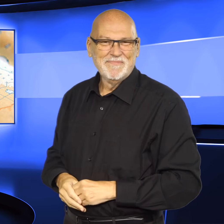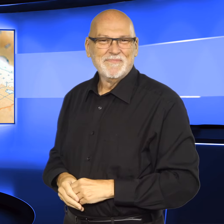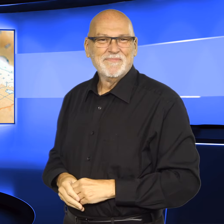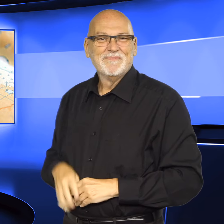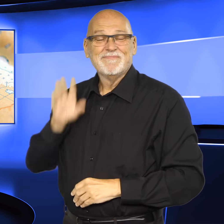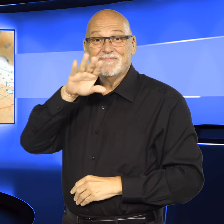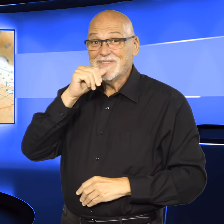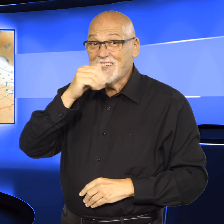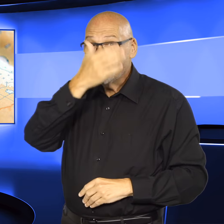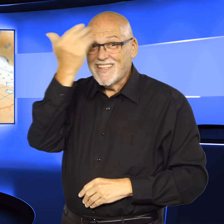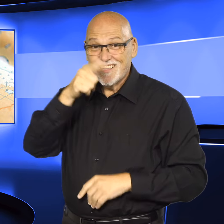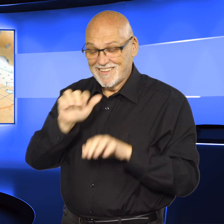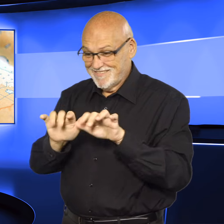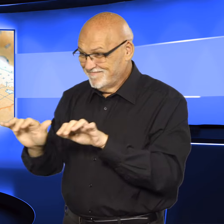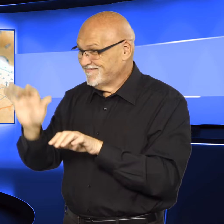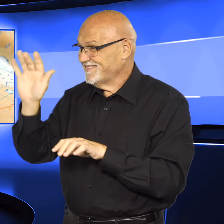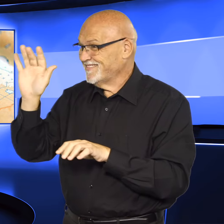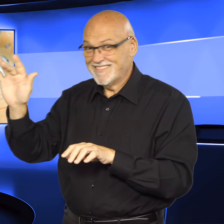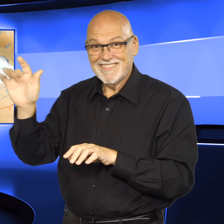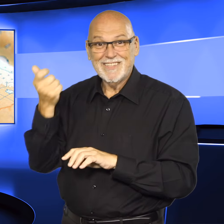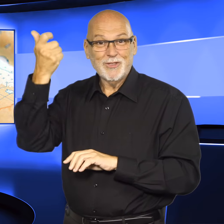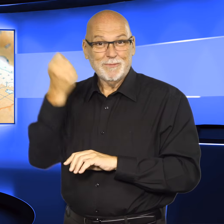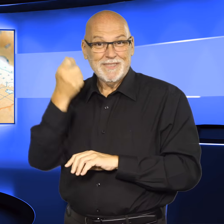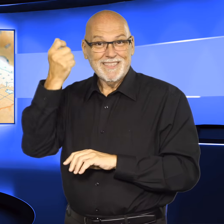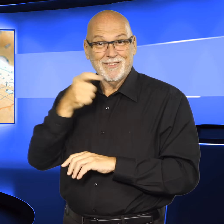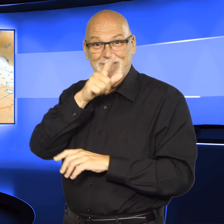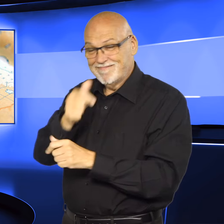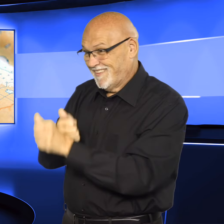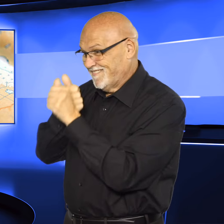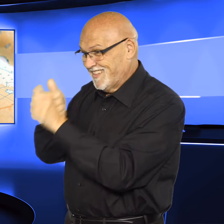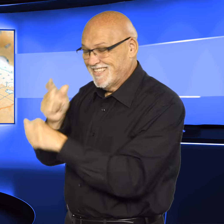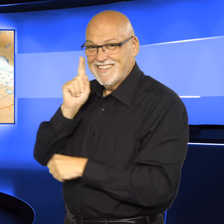Don’t forget to subscribe, like, and follow